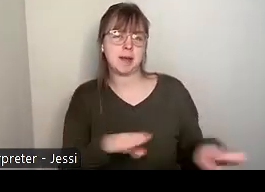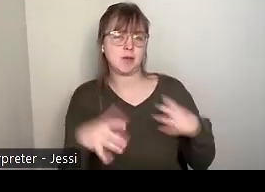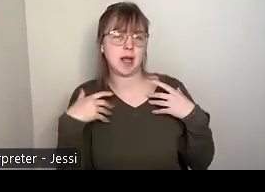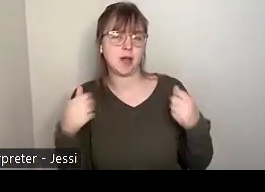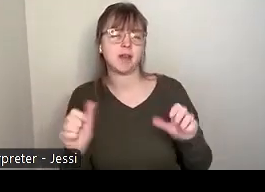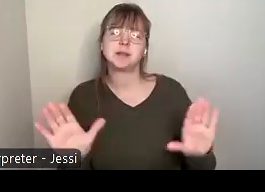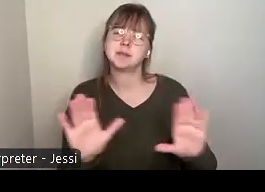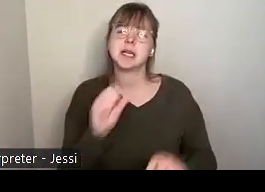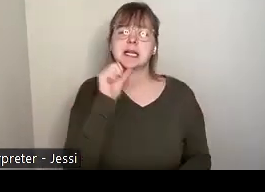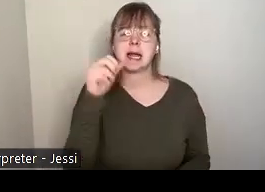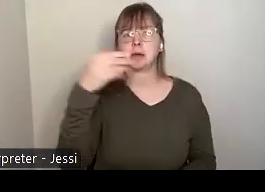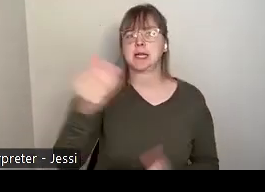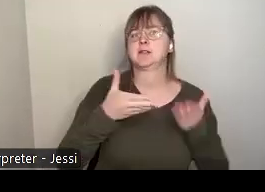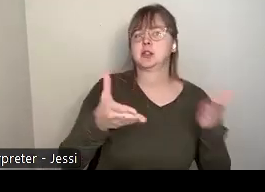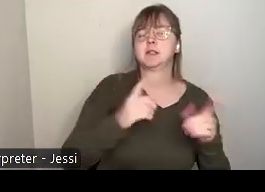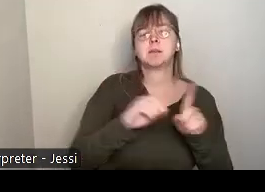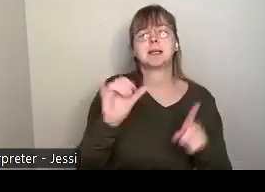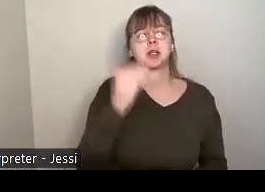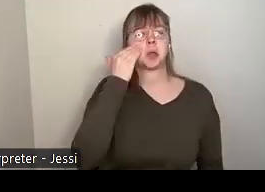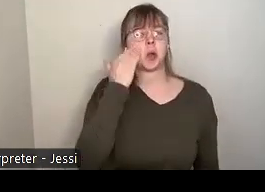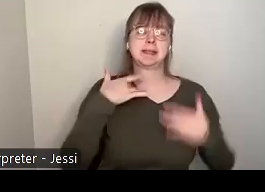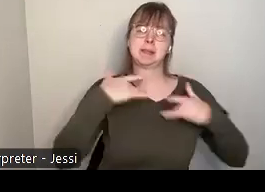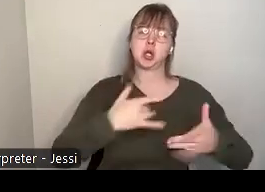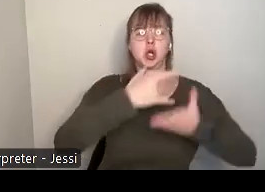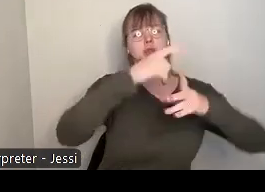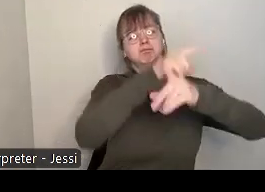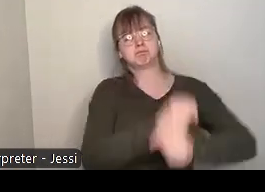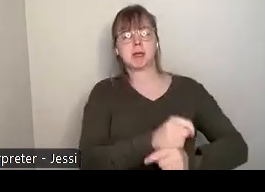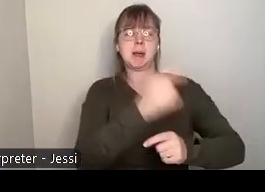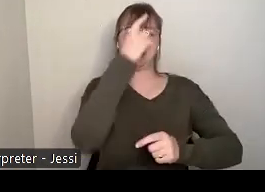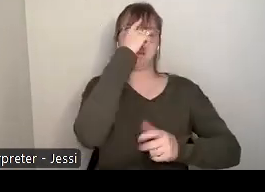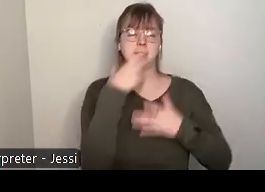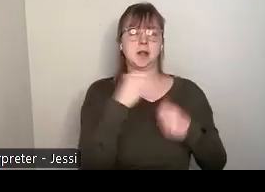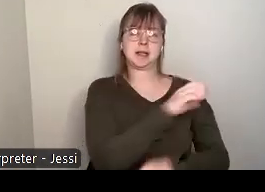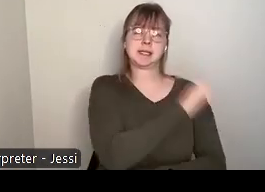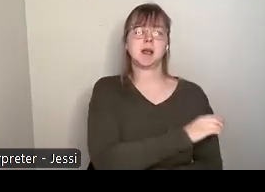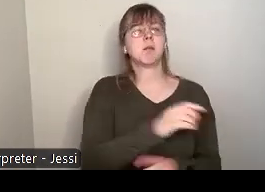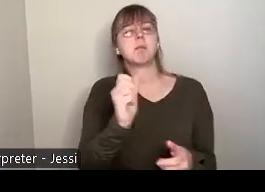of those traditional mental health clinics where we uh support families and young children as uh